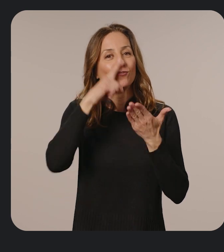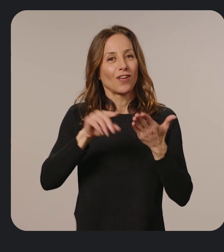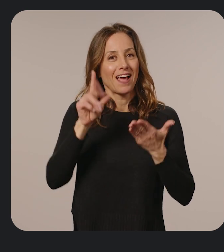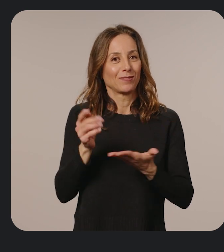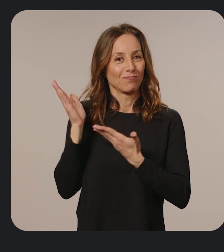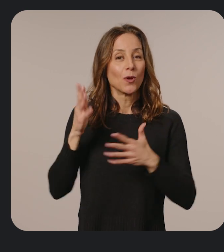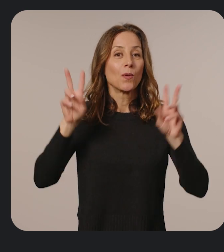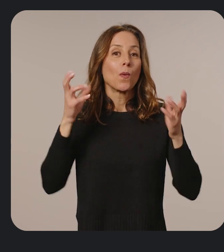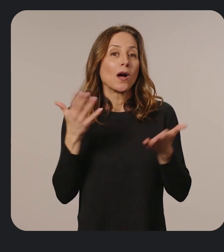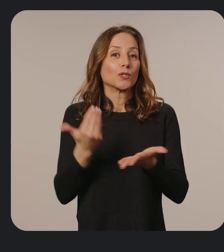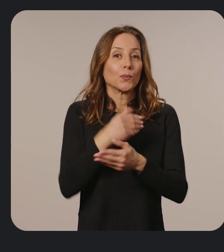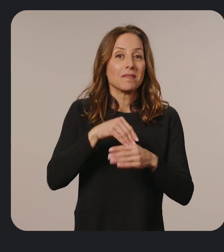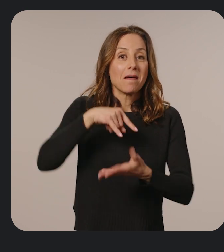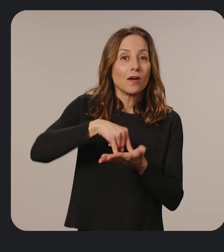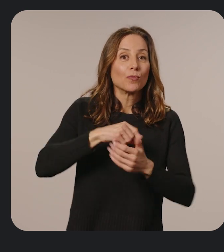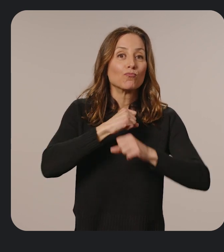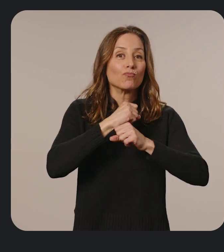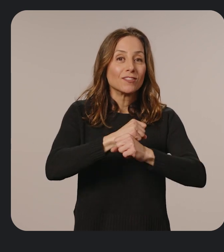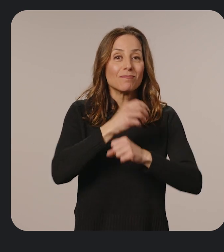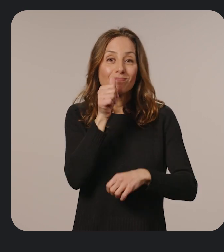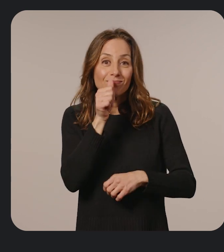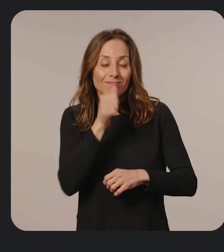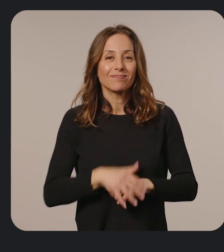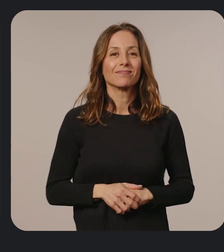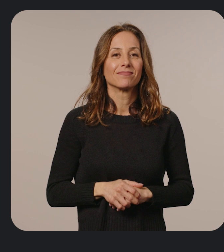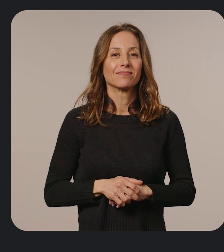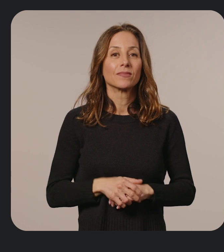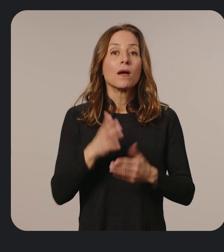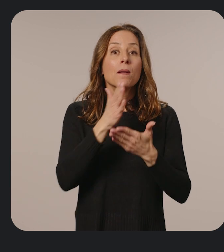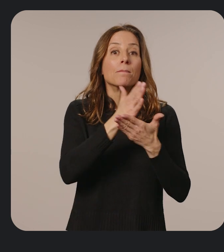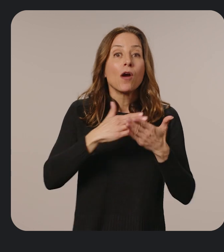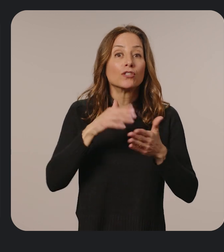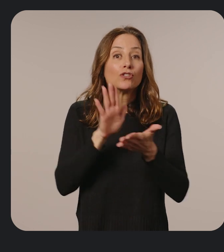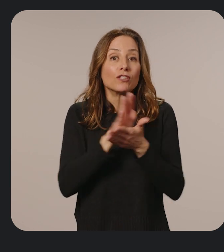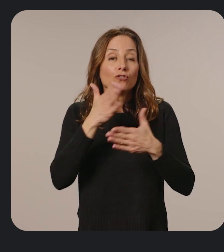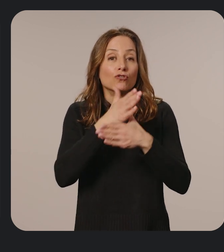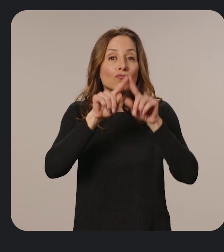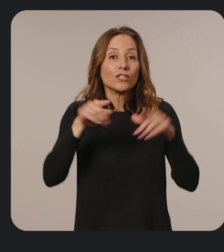For more, check out What's New in Android Privacy and Security? Partial screen sharing